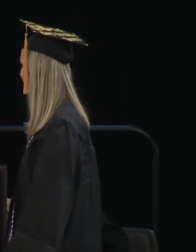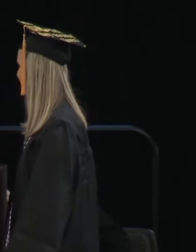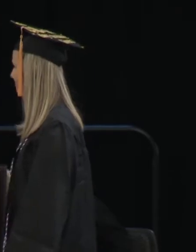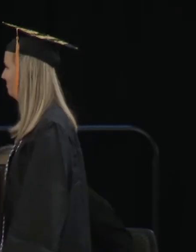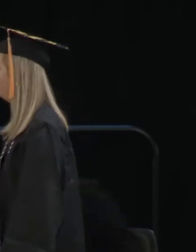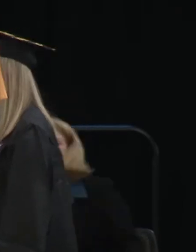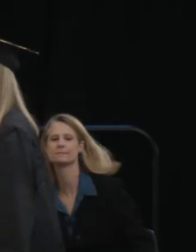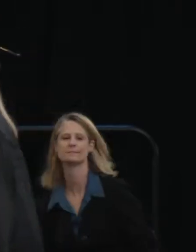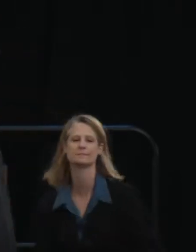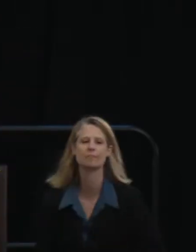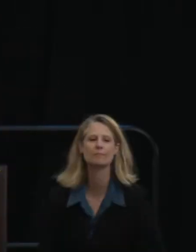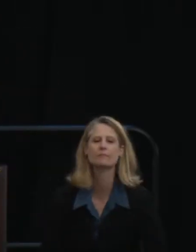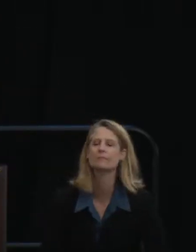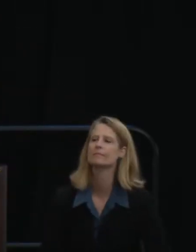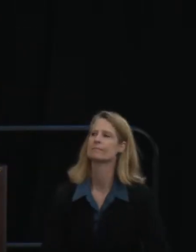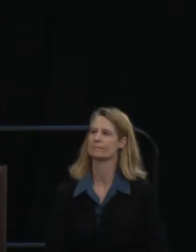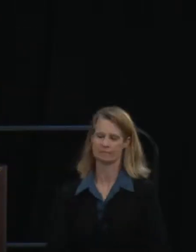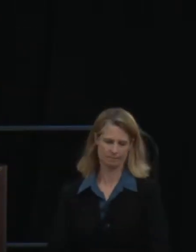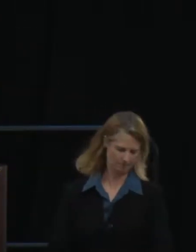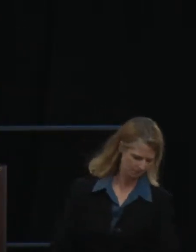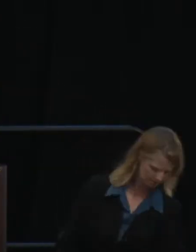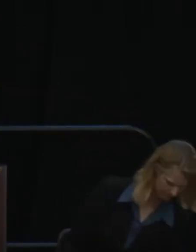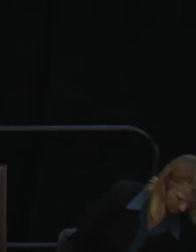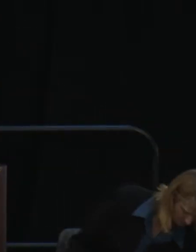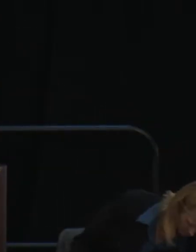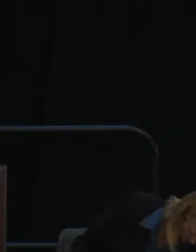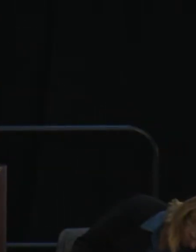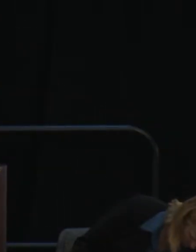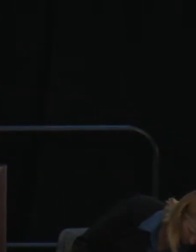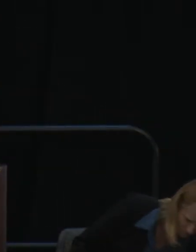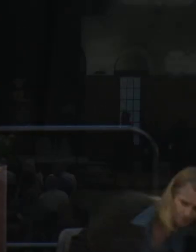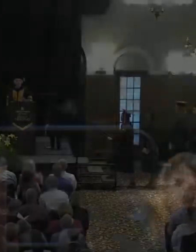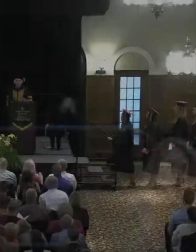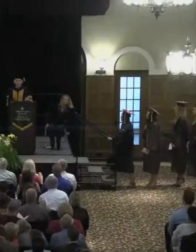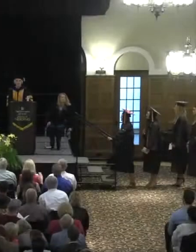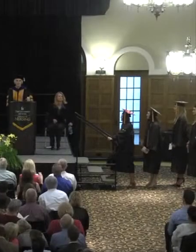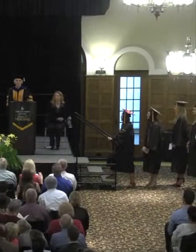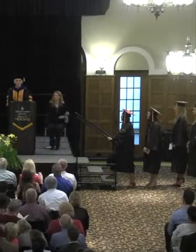Megan Riedesel, BSN, Bachelor of Science in Nursing.